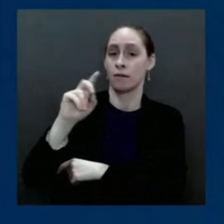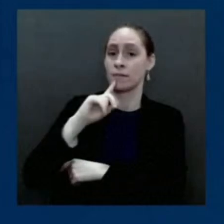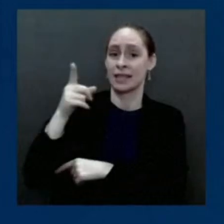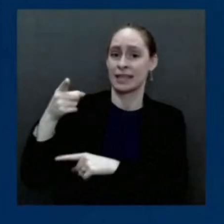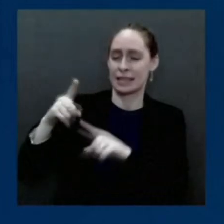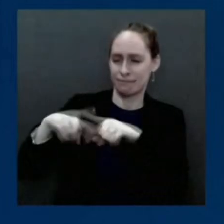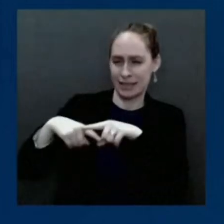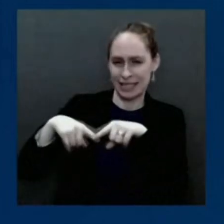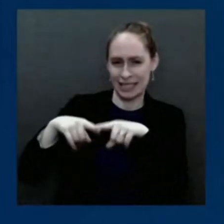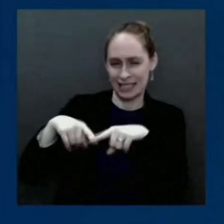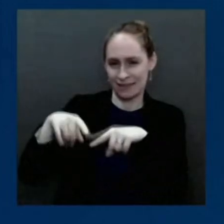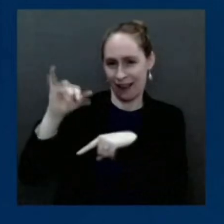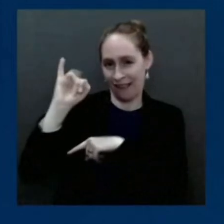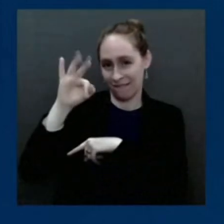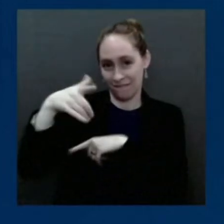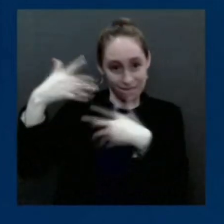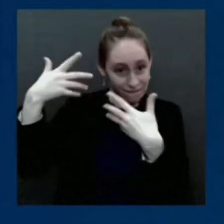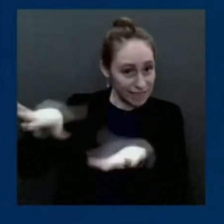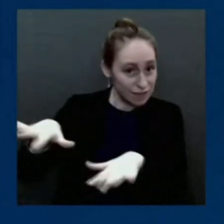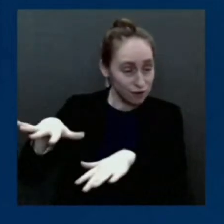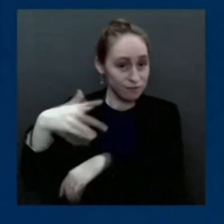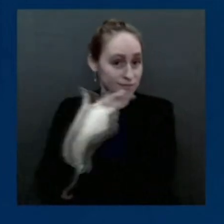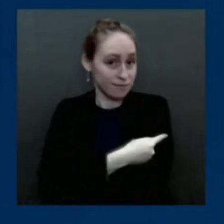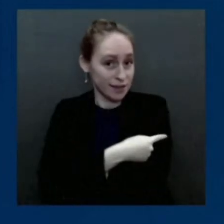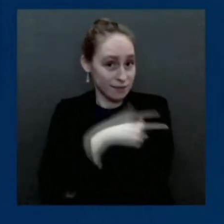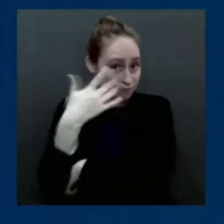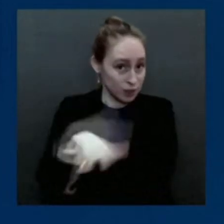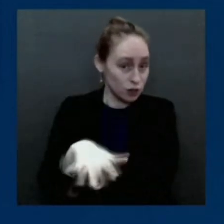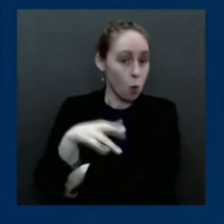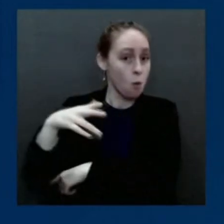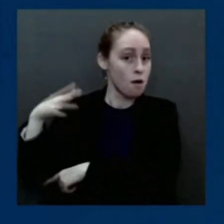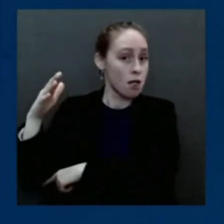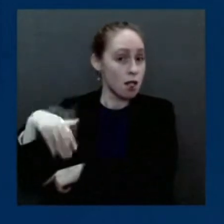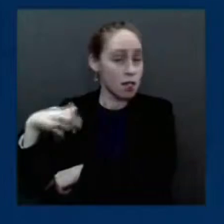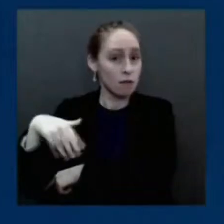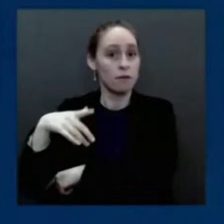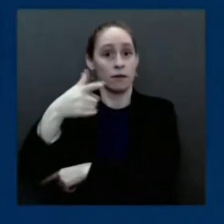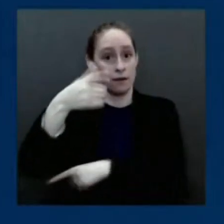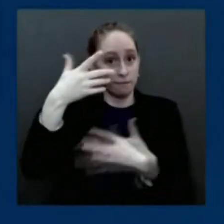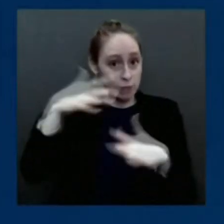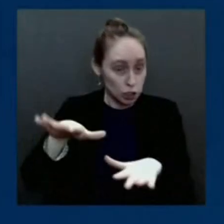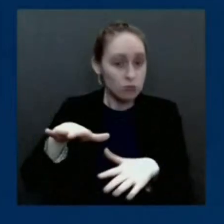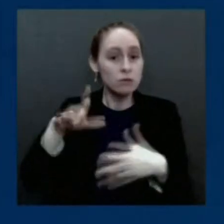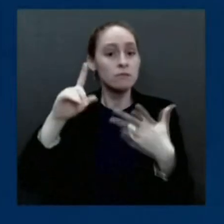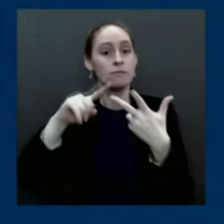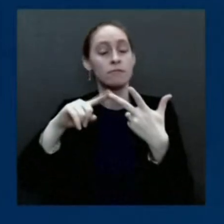IF YOU ARE OSTED OR HAVE BEEN VACCINATED WITH YOUR PFIZER OR